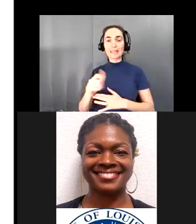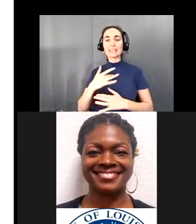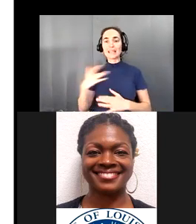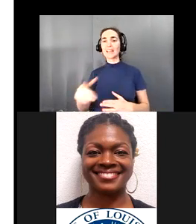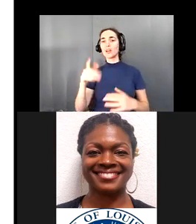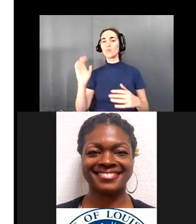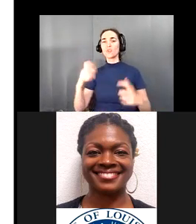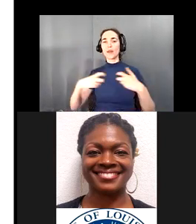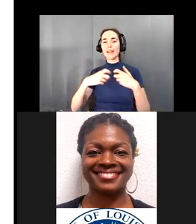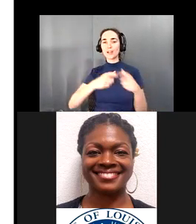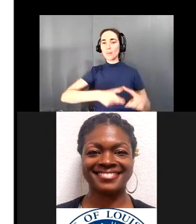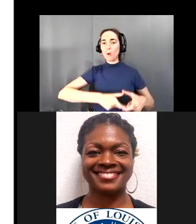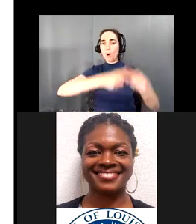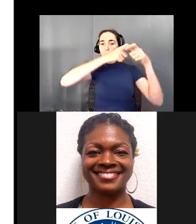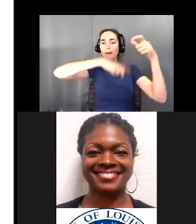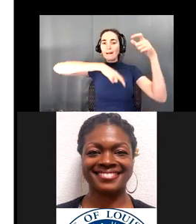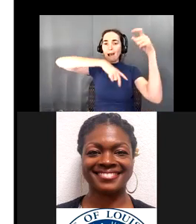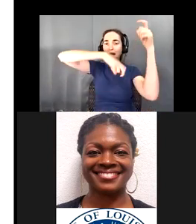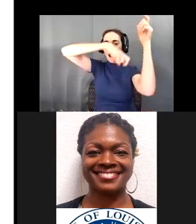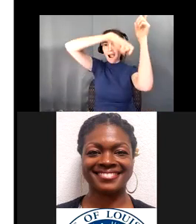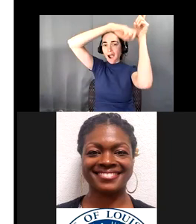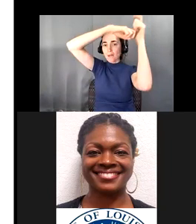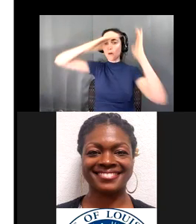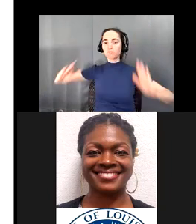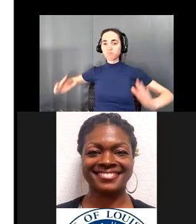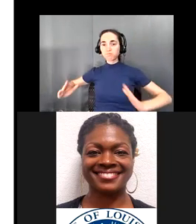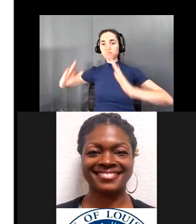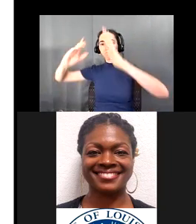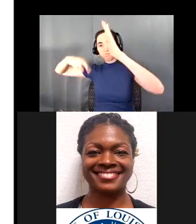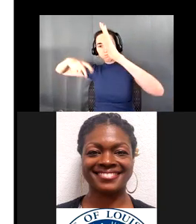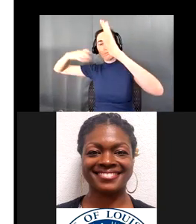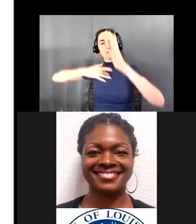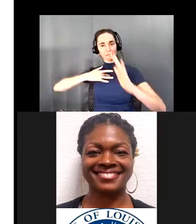know that, and then pay places of 16:22:20 danger understanding, a lot of times